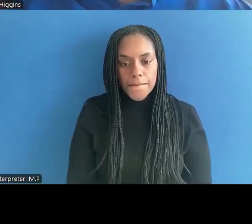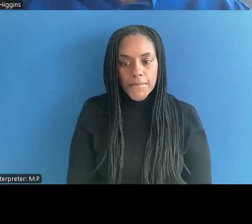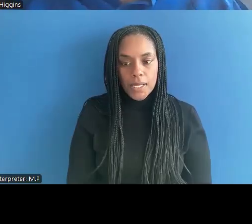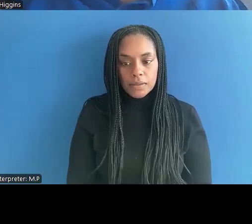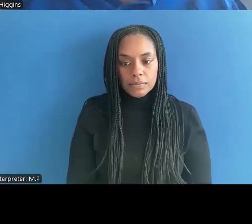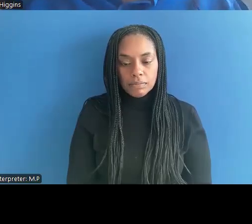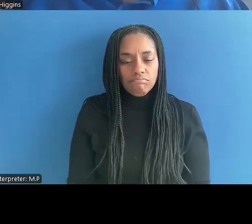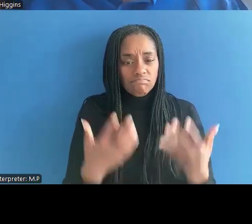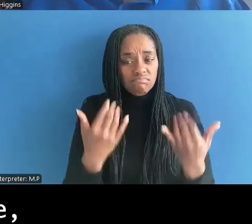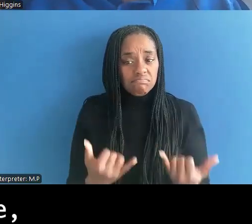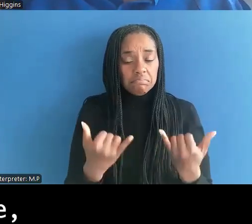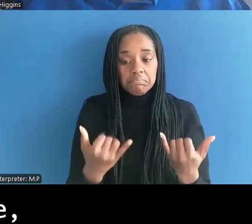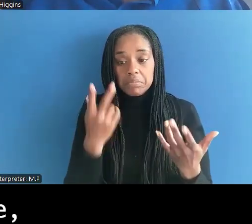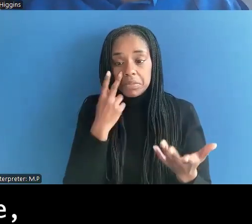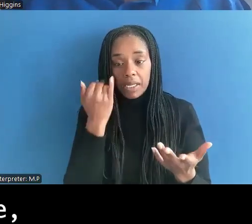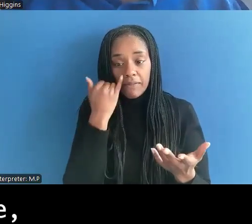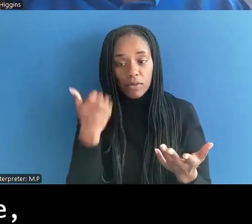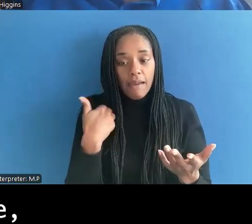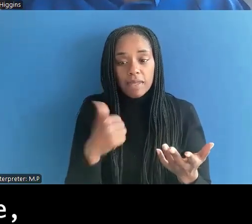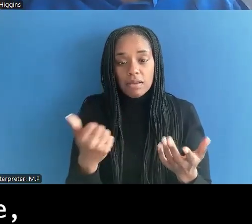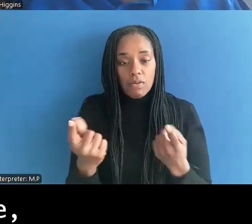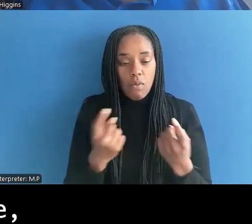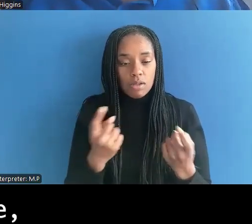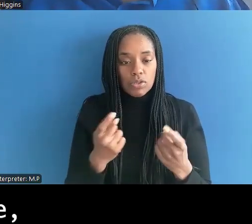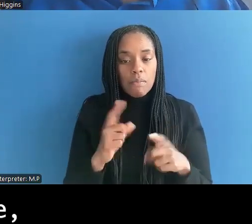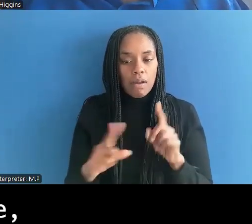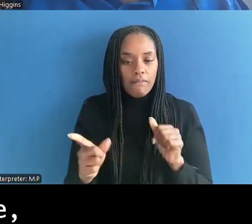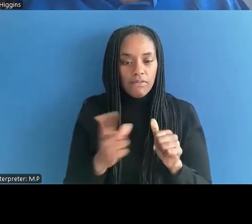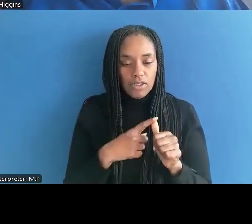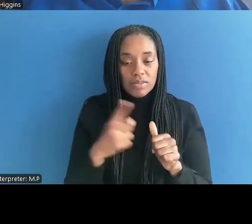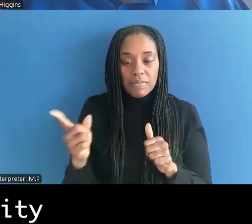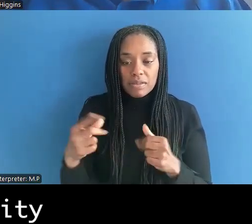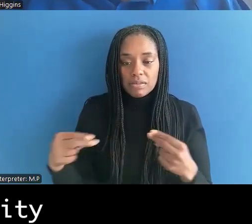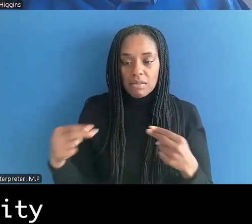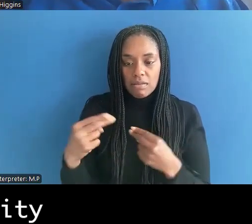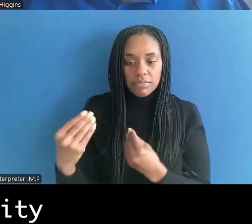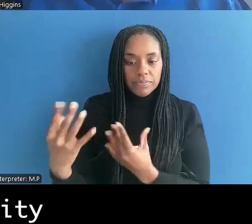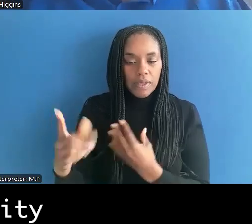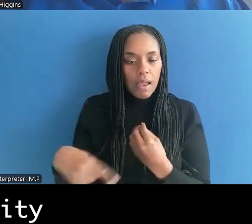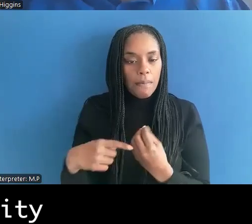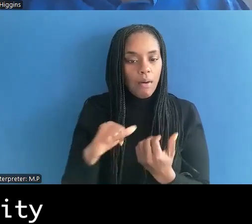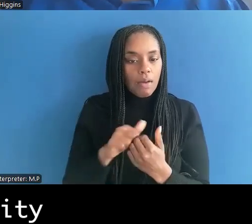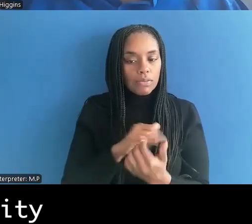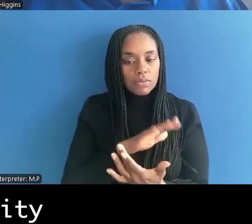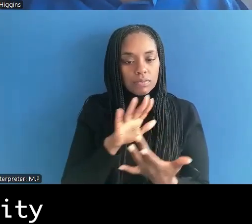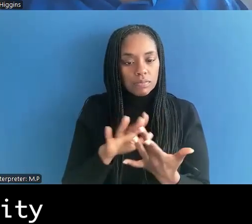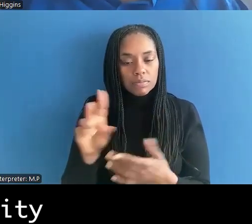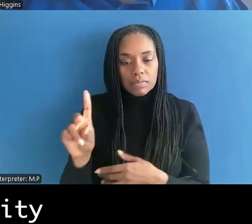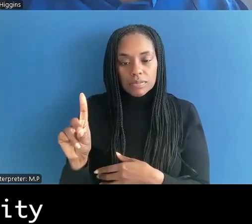see if you have any questions. But first of all this slide, we have some information about how to contact Disability Rights California.